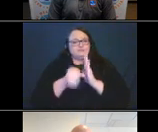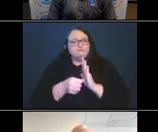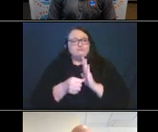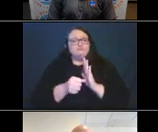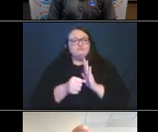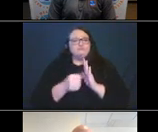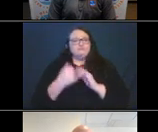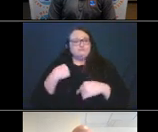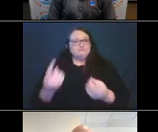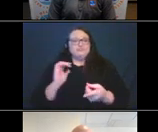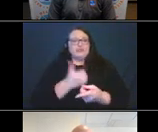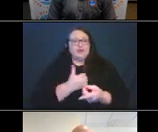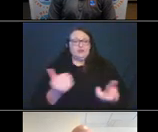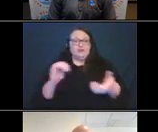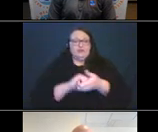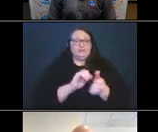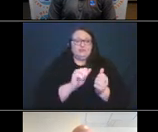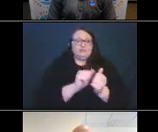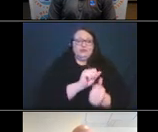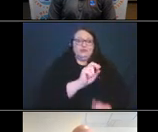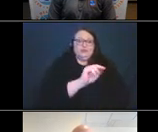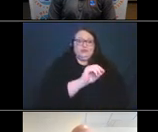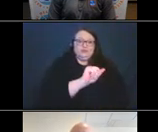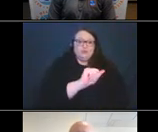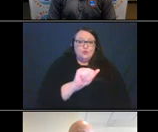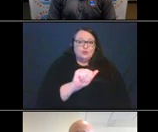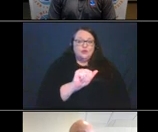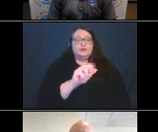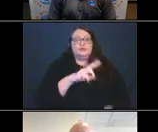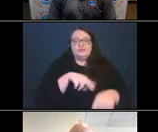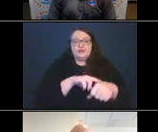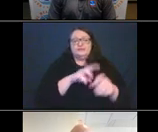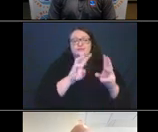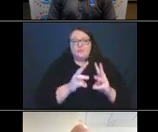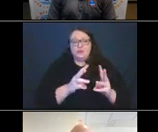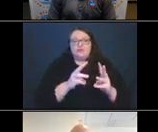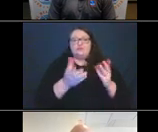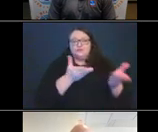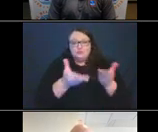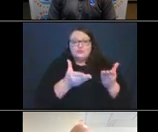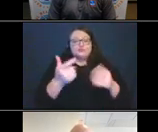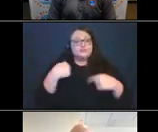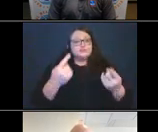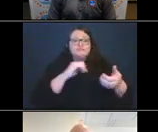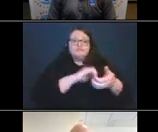been with National Weather Service and NOAA on this and how we will continue that partnership